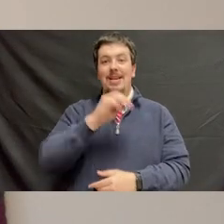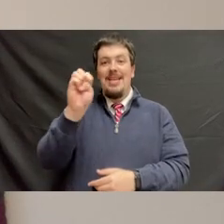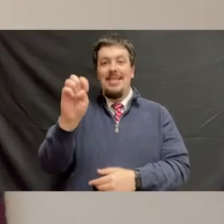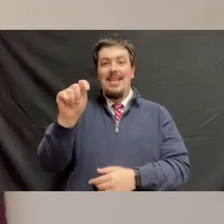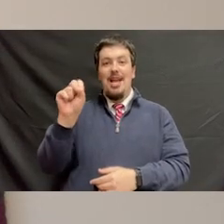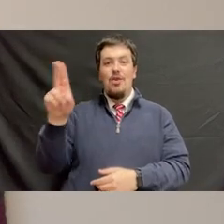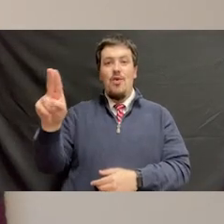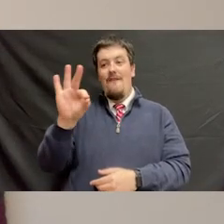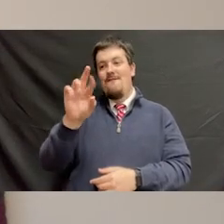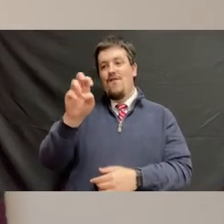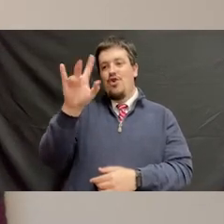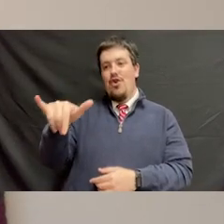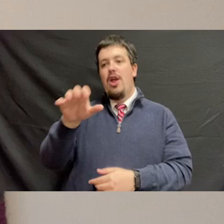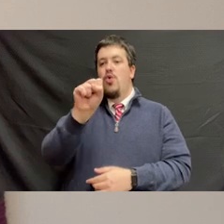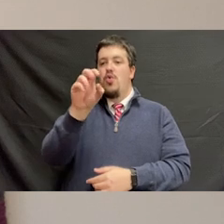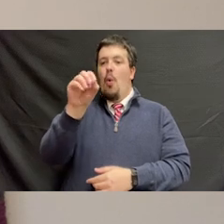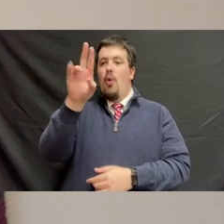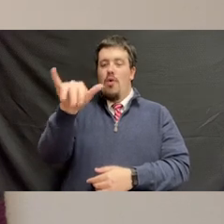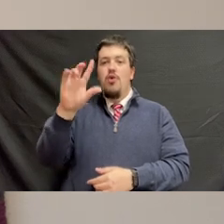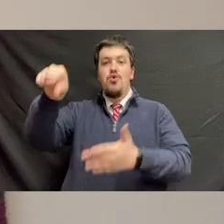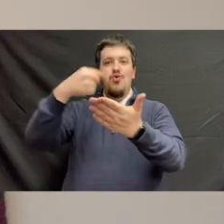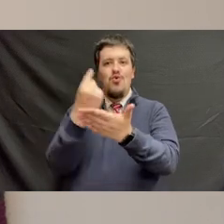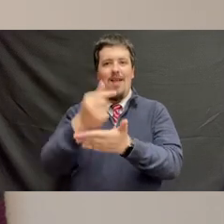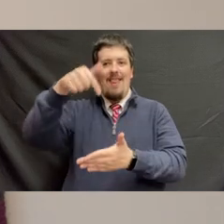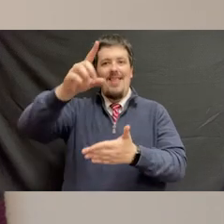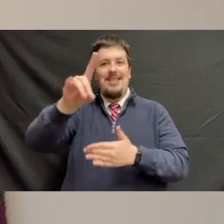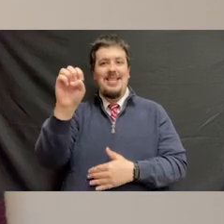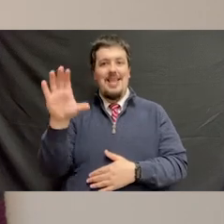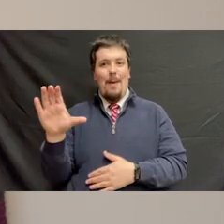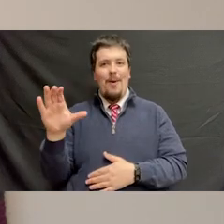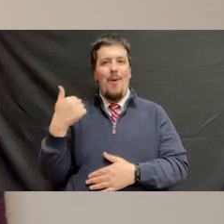of ETSU's fraternities and sororities who are graduating this December.